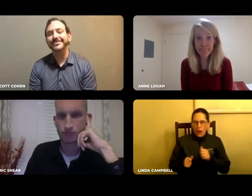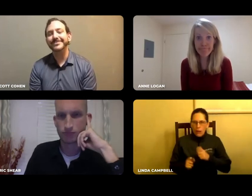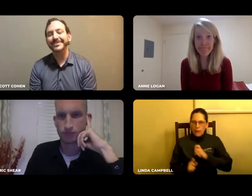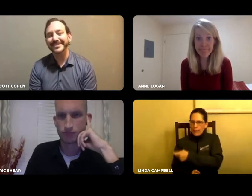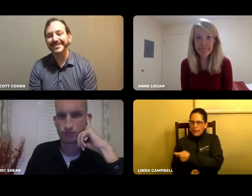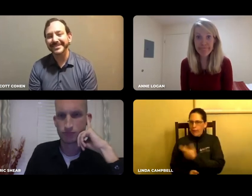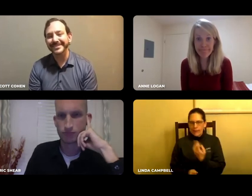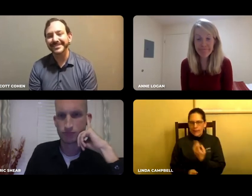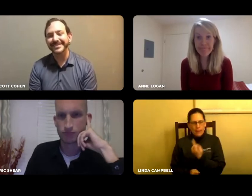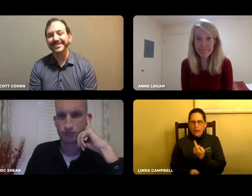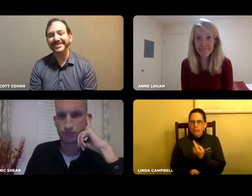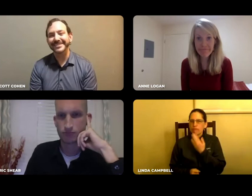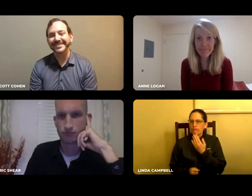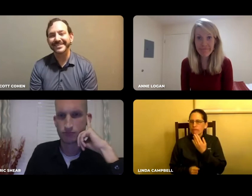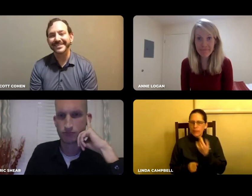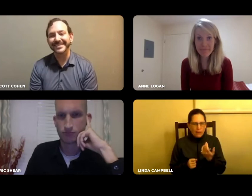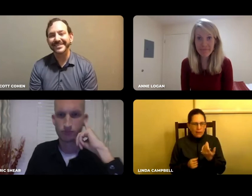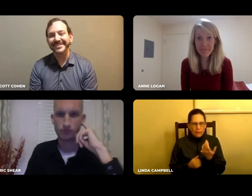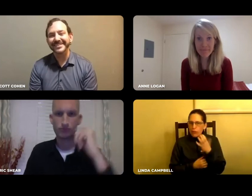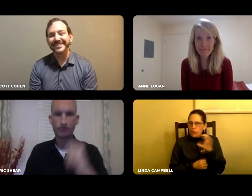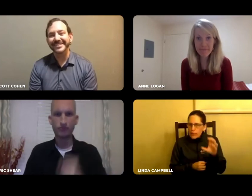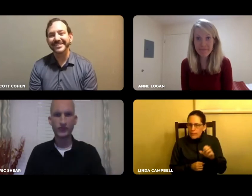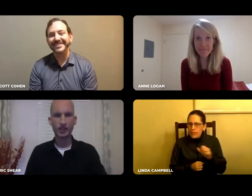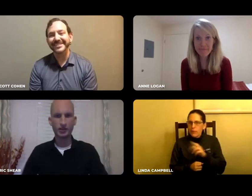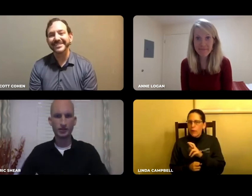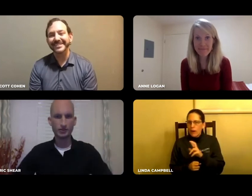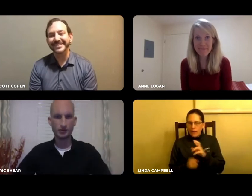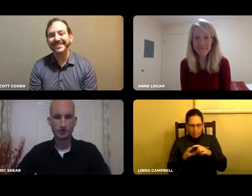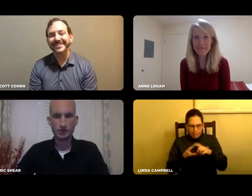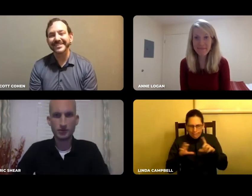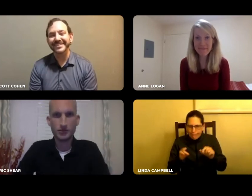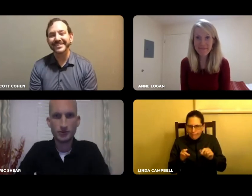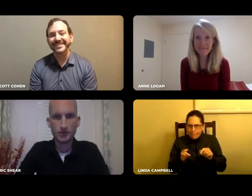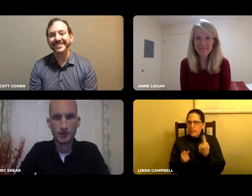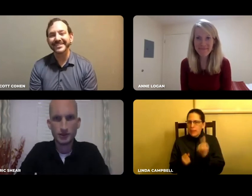In exchange I'd give them something for Christmas. A gift or card to thank them.